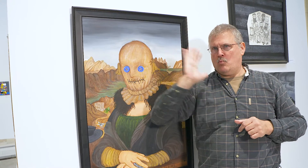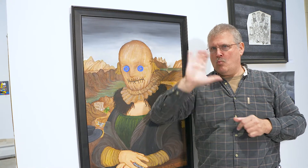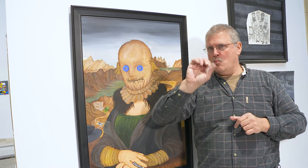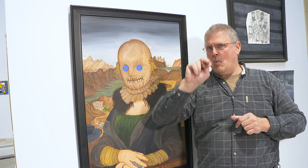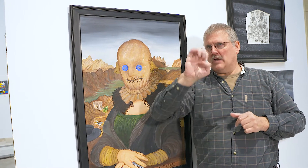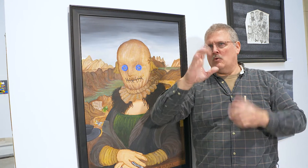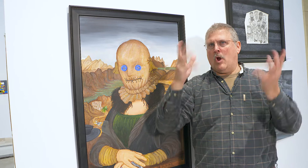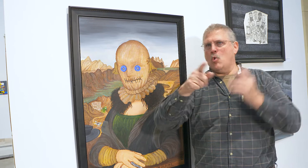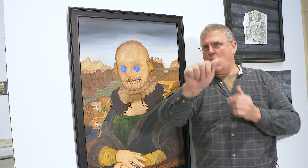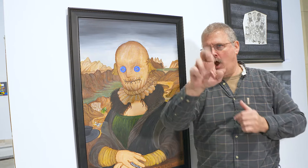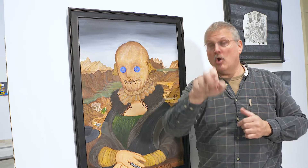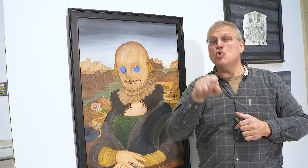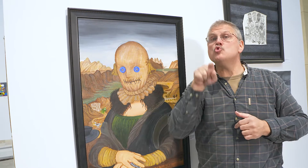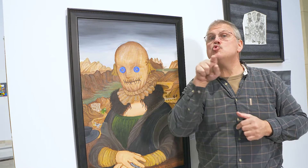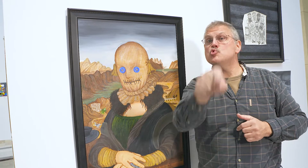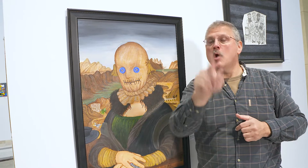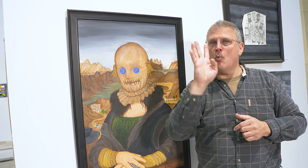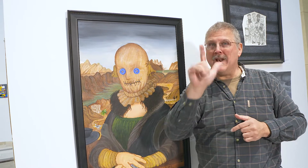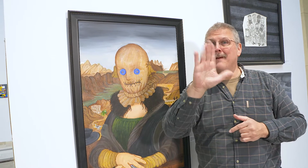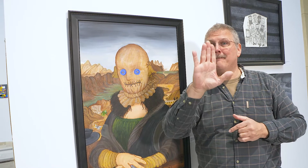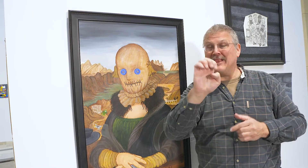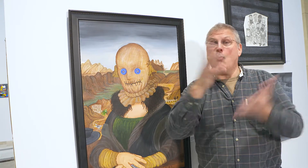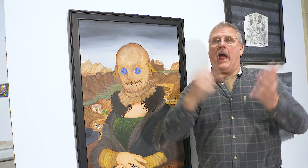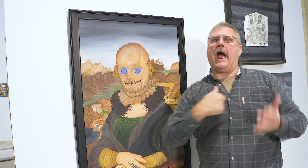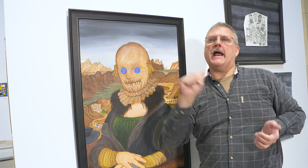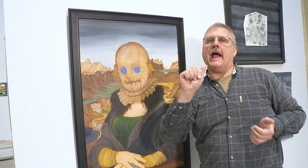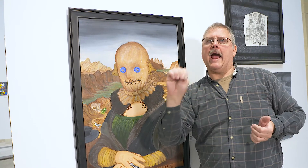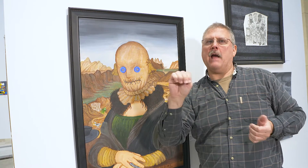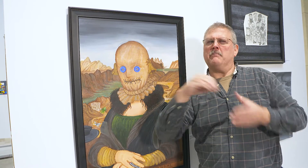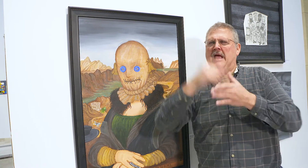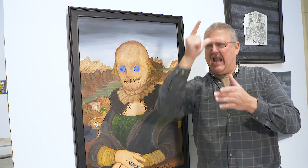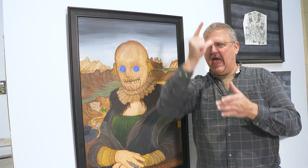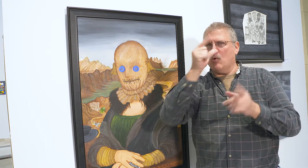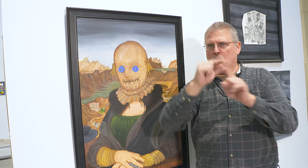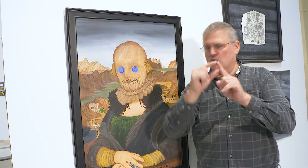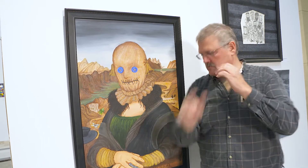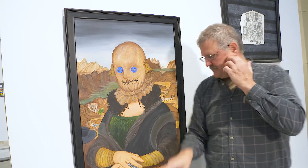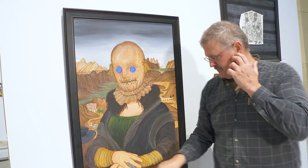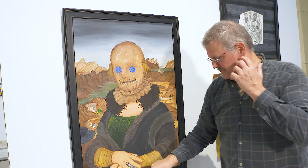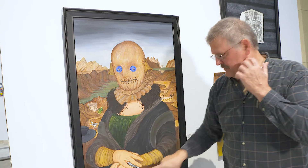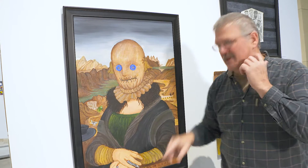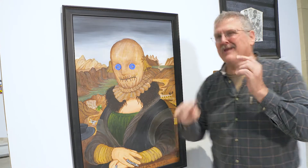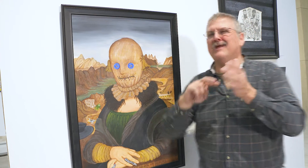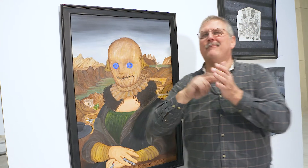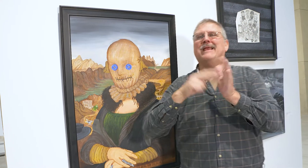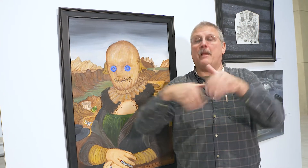It says, "I once was what you now are and what I am you shall yet be."